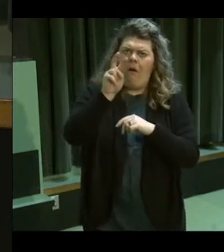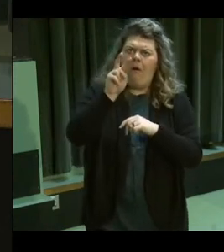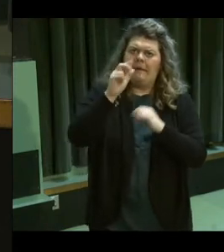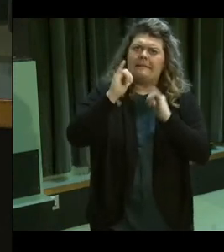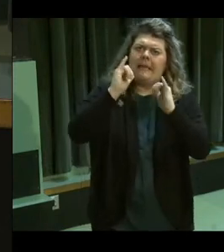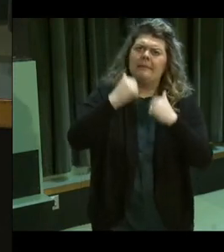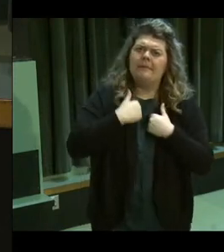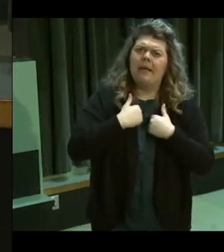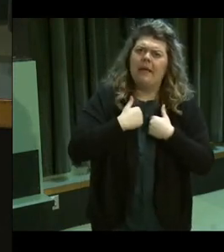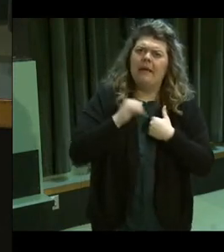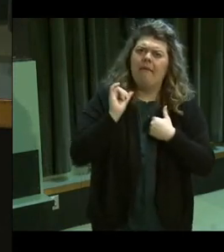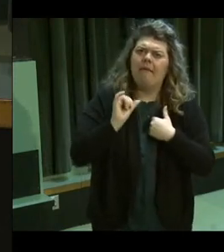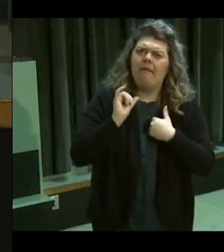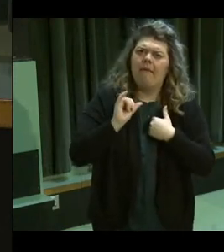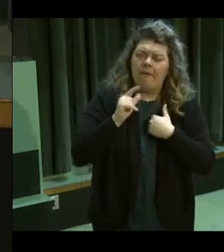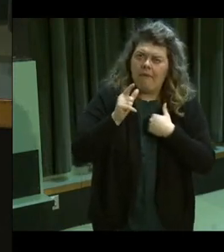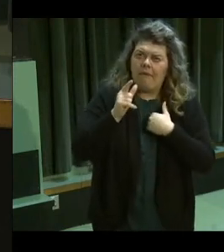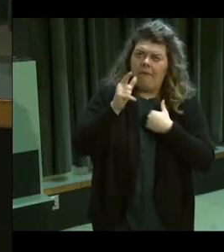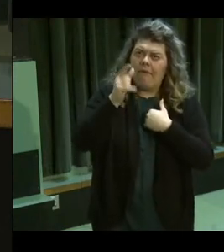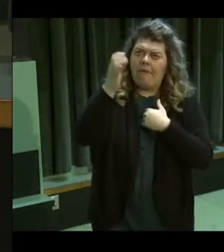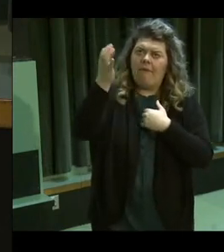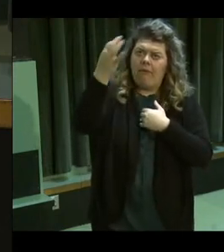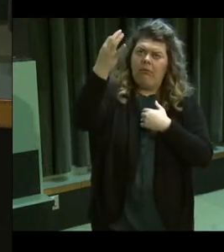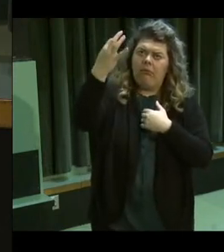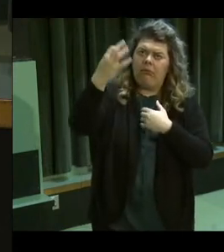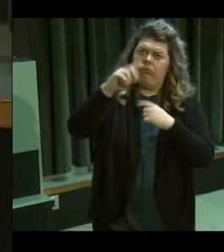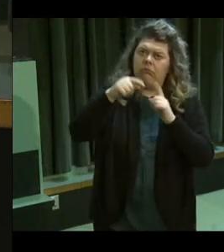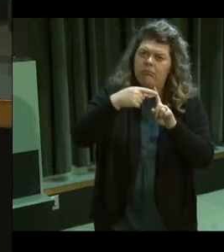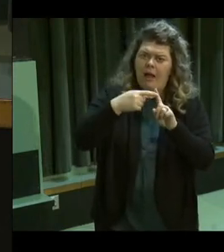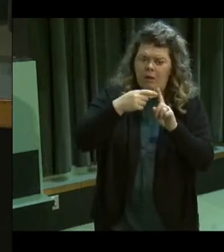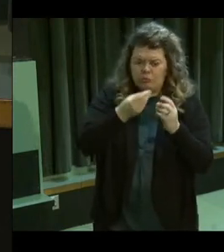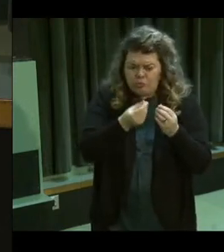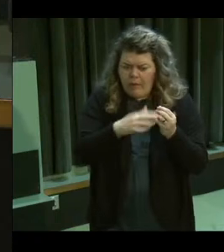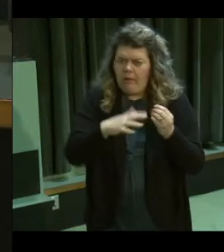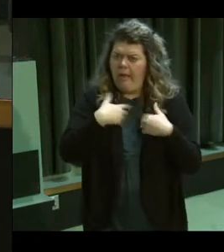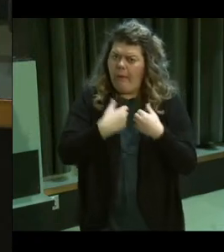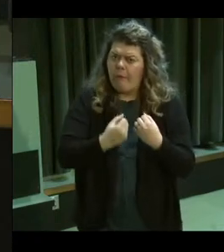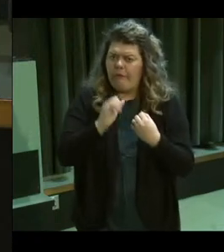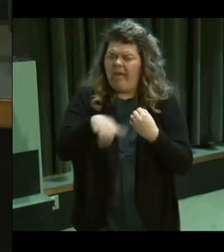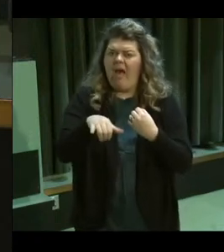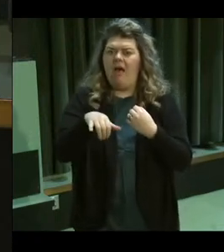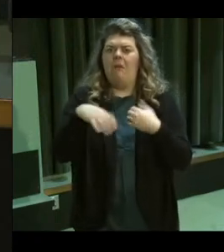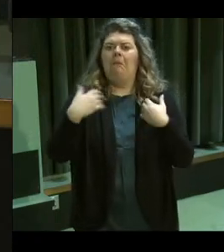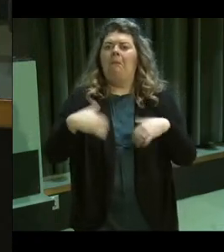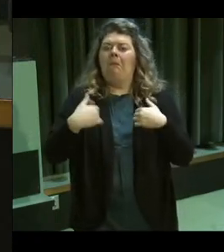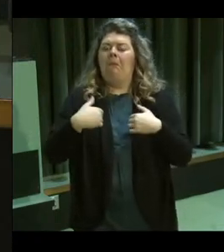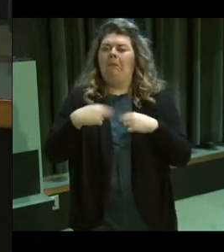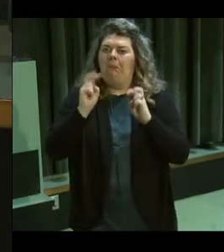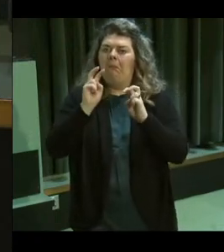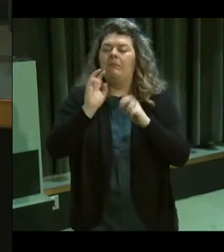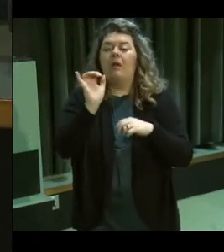like them. You know, speaking to